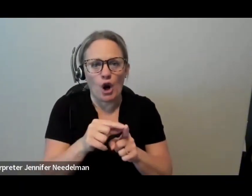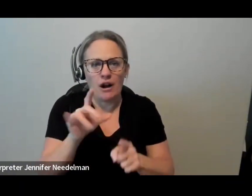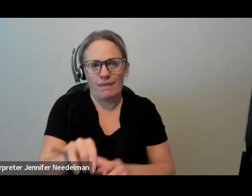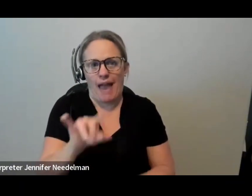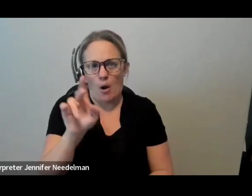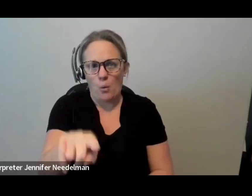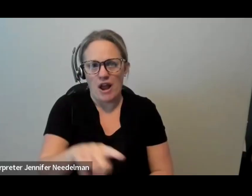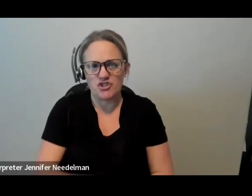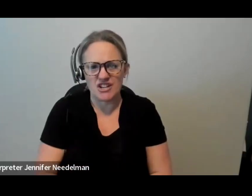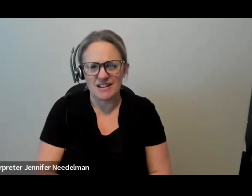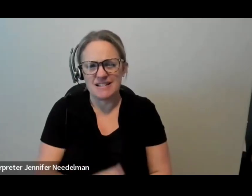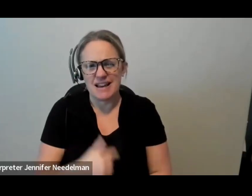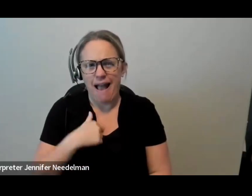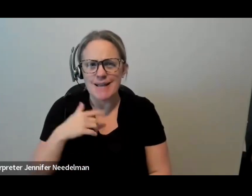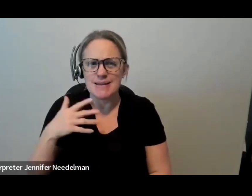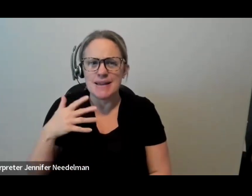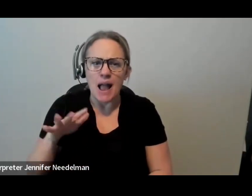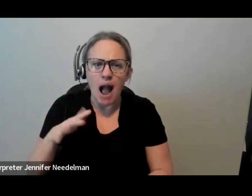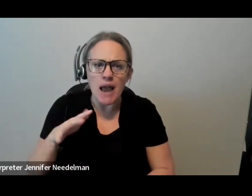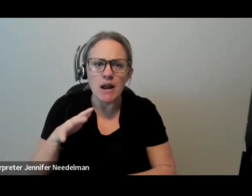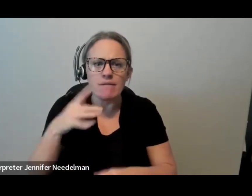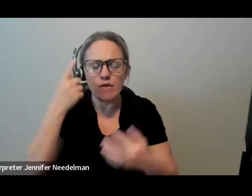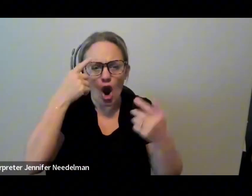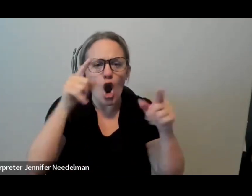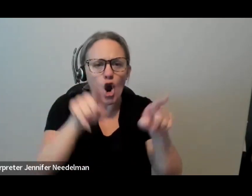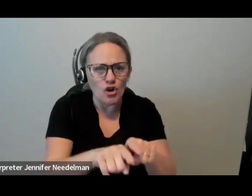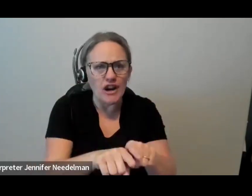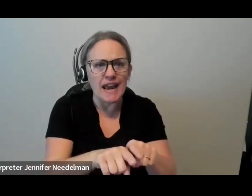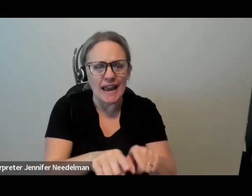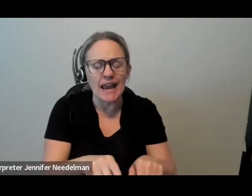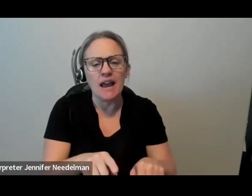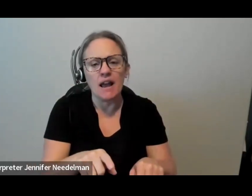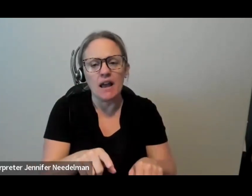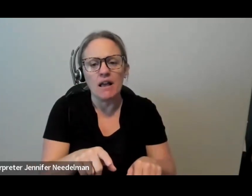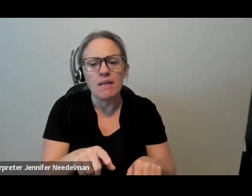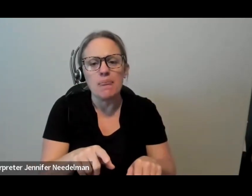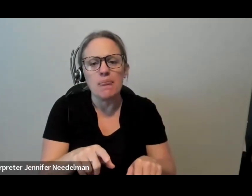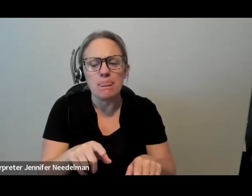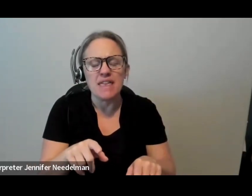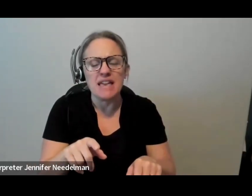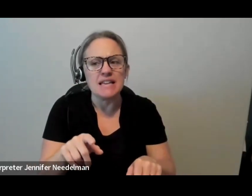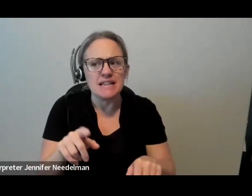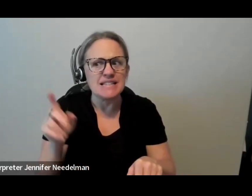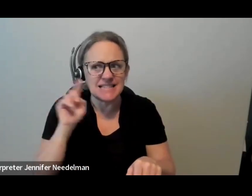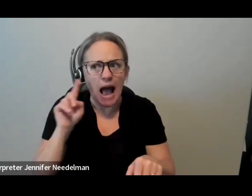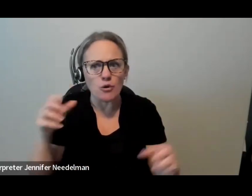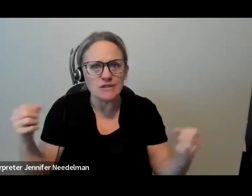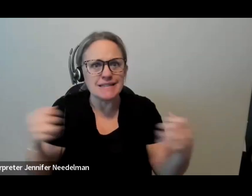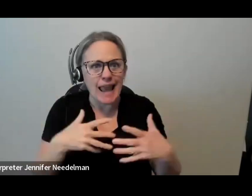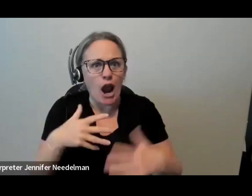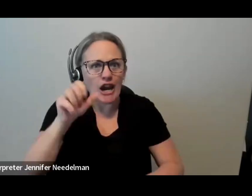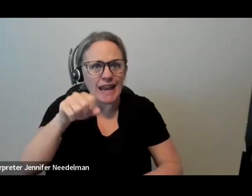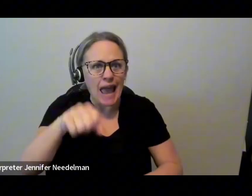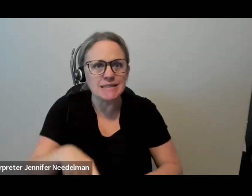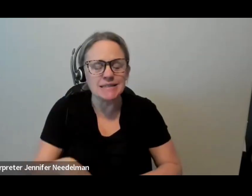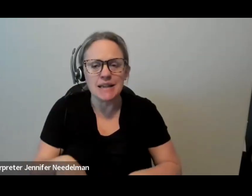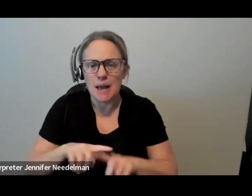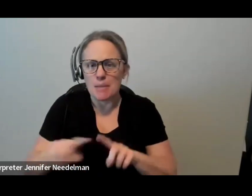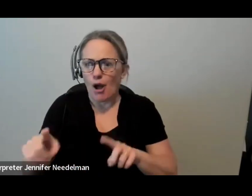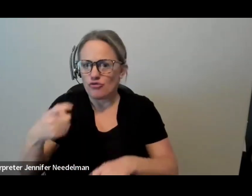And I kind of agree in that because it sounds daunting, yes, but also because lately I think